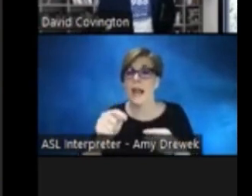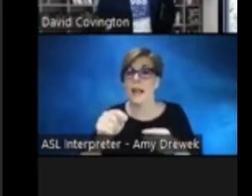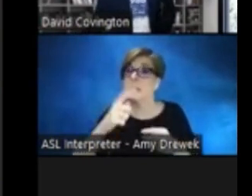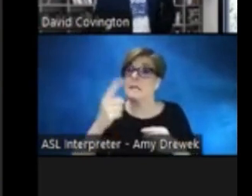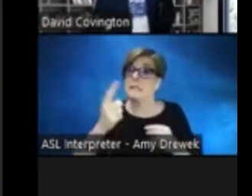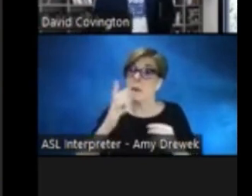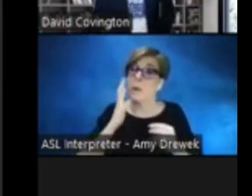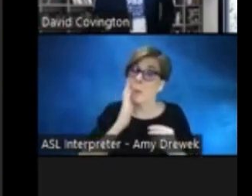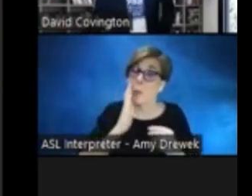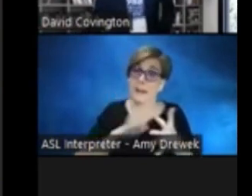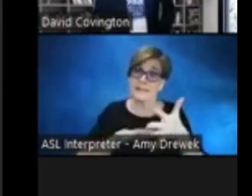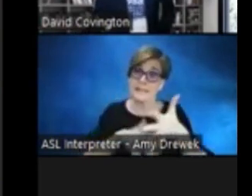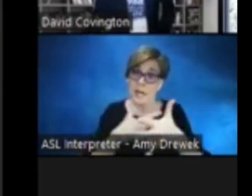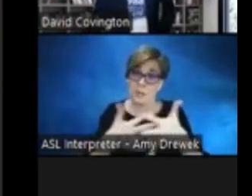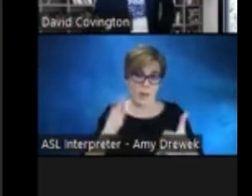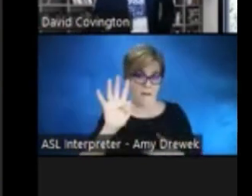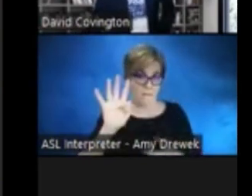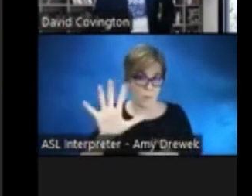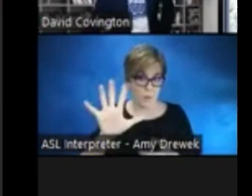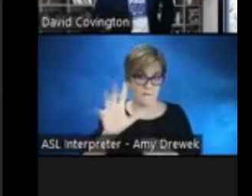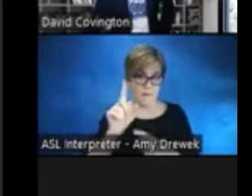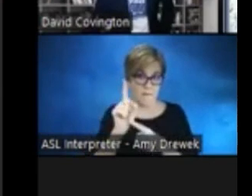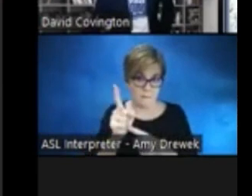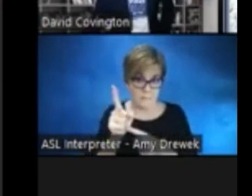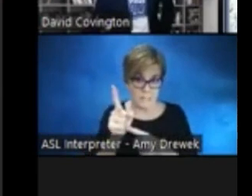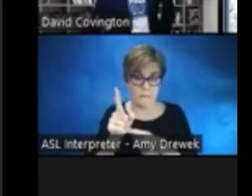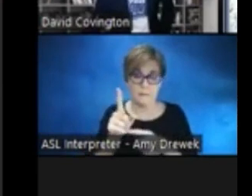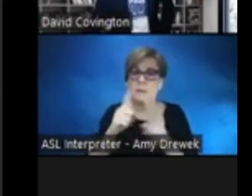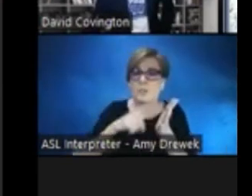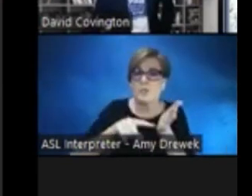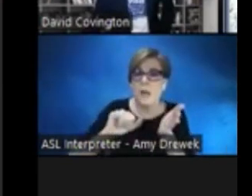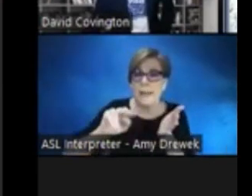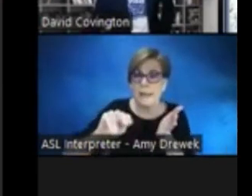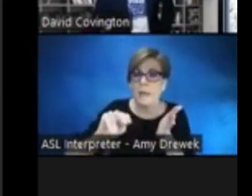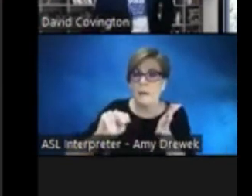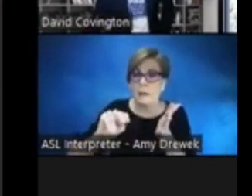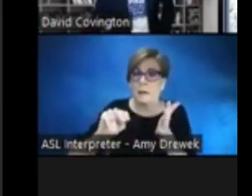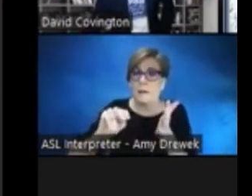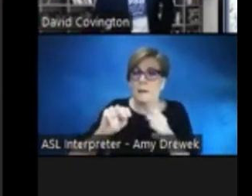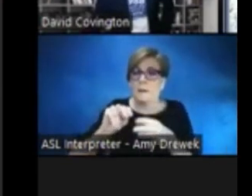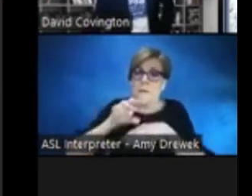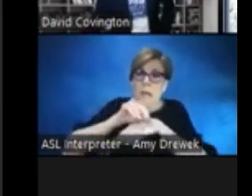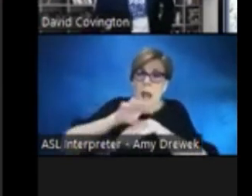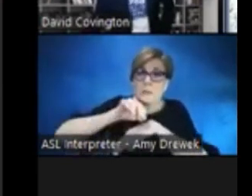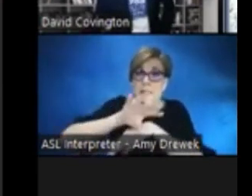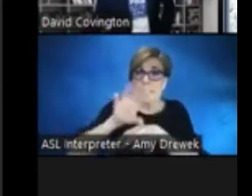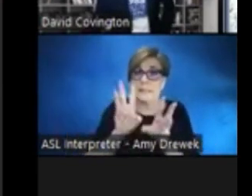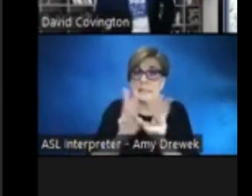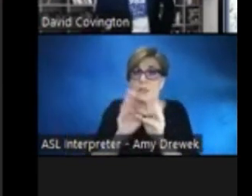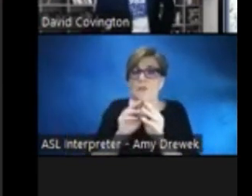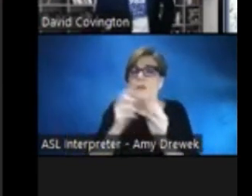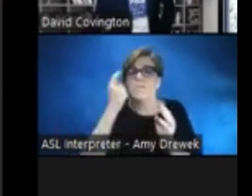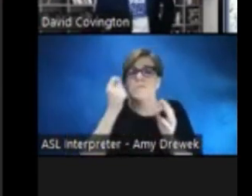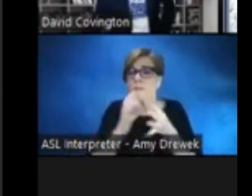IN THAT IS FREE OF CHARGE WITH ONE OF THEIR CARING AND TRAINED PROFESSIONALS WHO ARE CRISIS COUNSELORS.